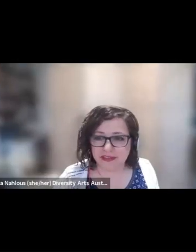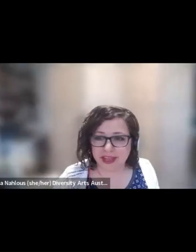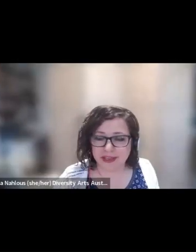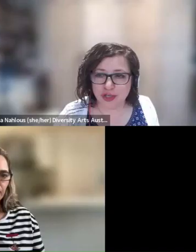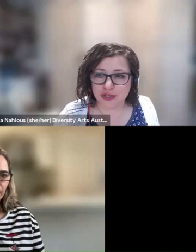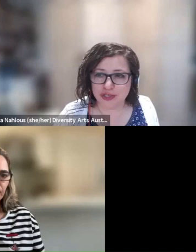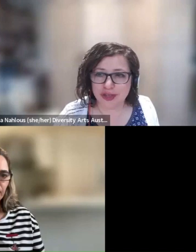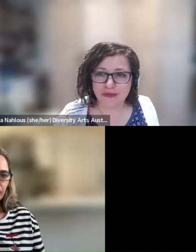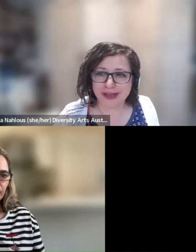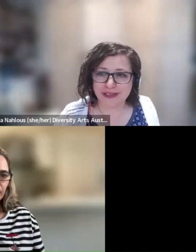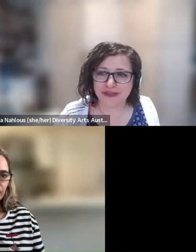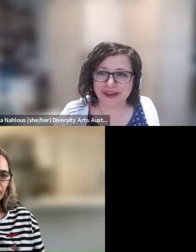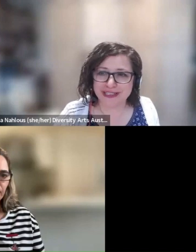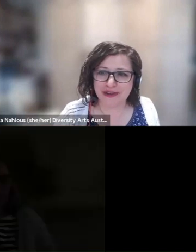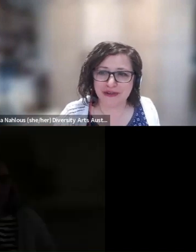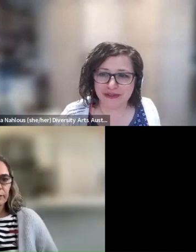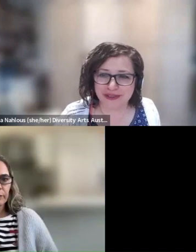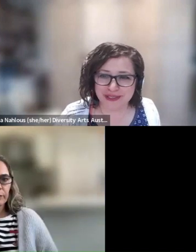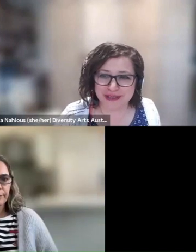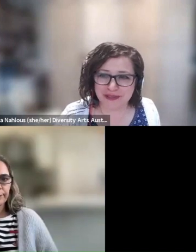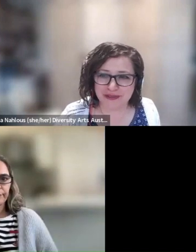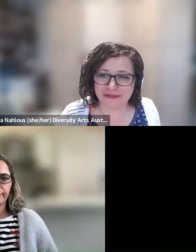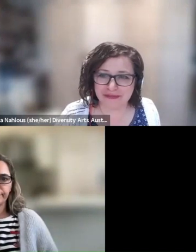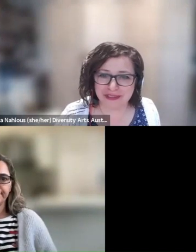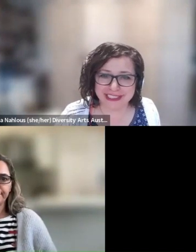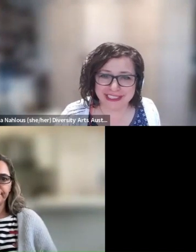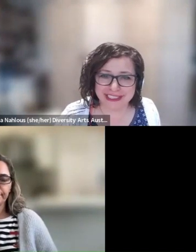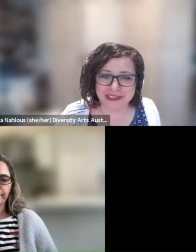Thank you so much Fraser Caulfield, that was really good.